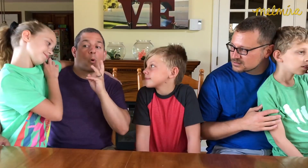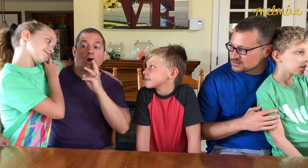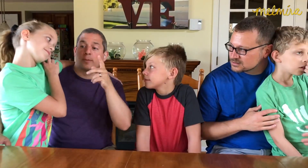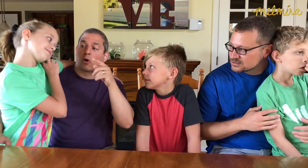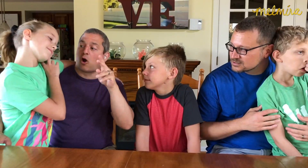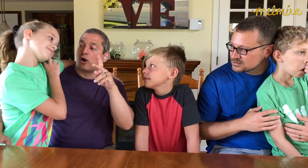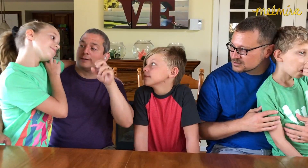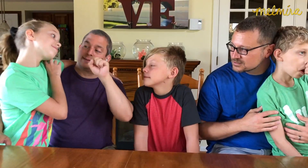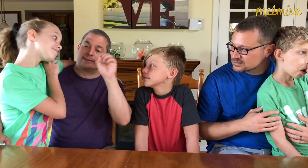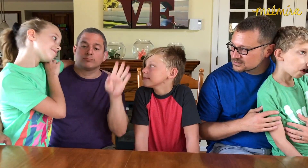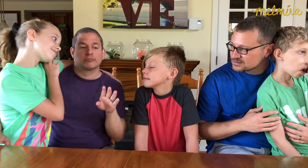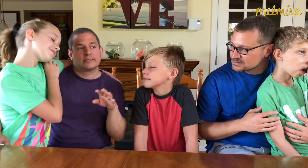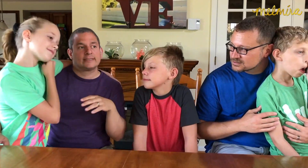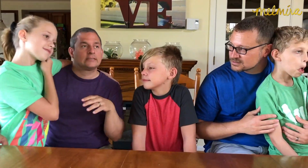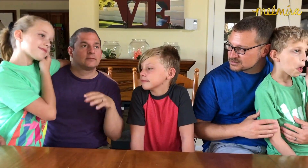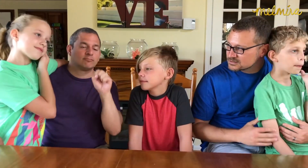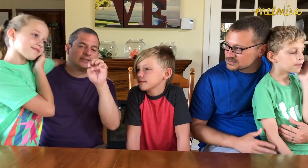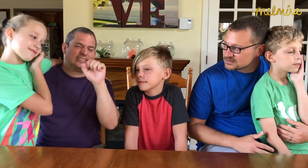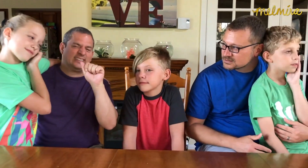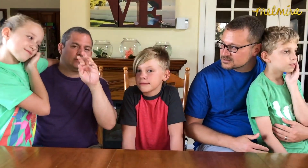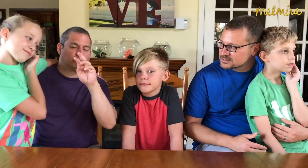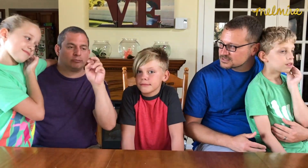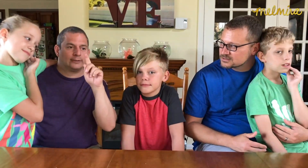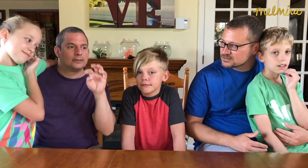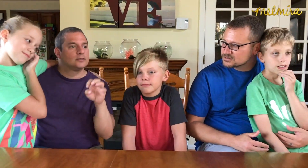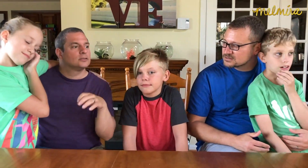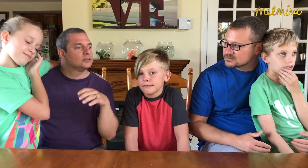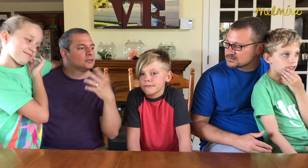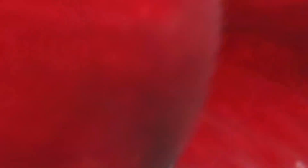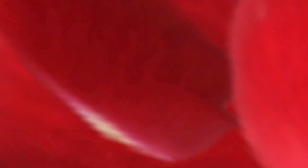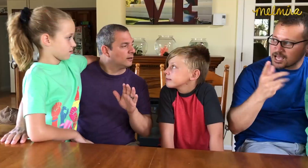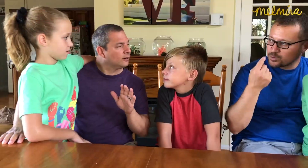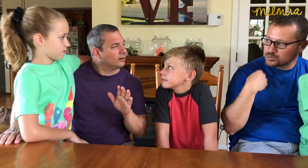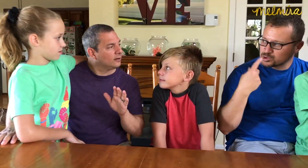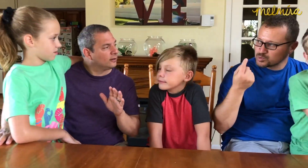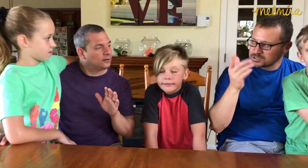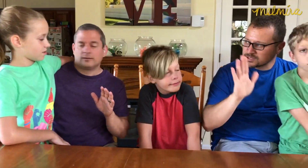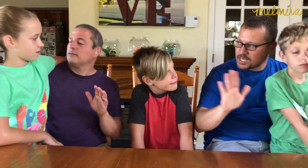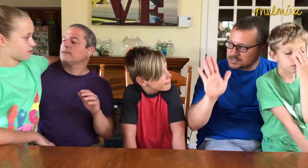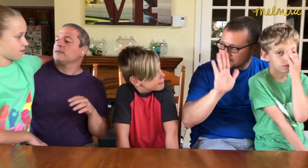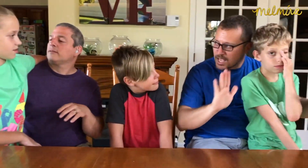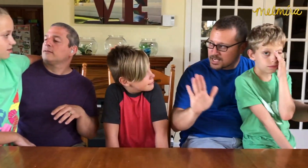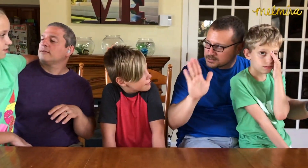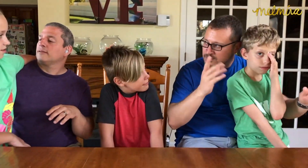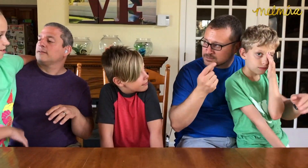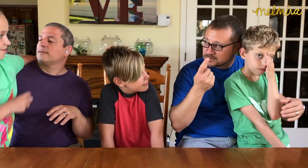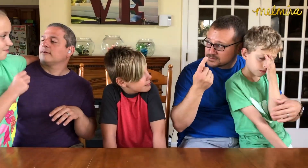waterparks, Sea Breeze... What do we do on Sundays?